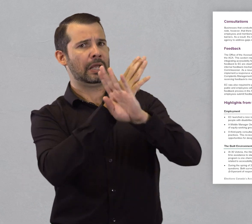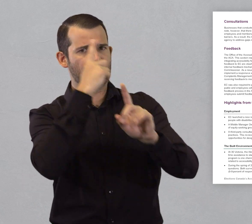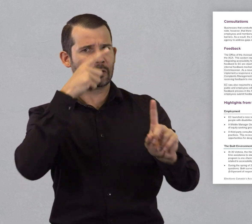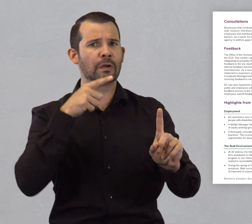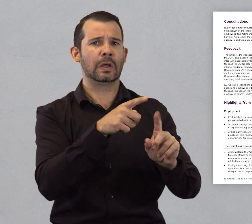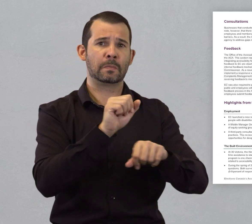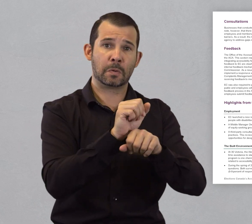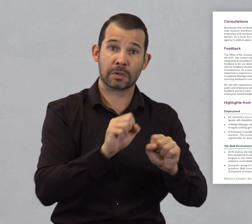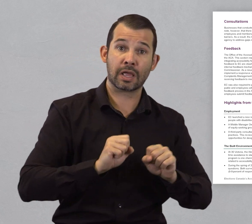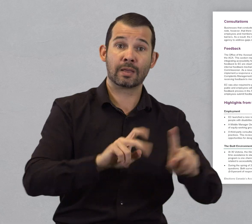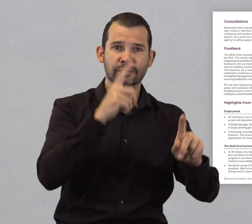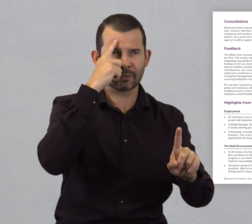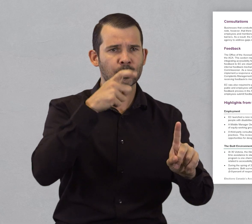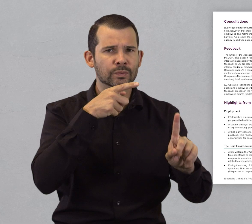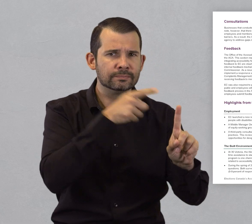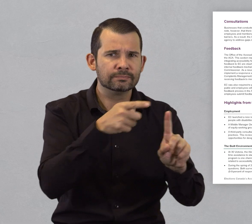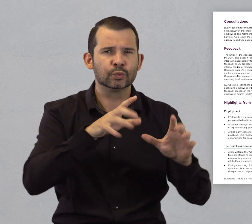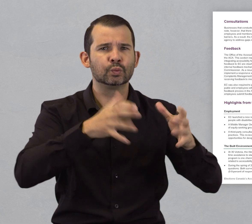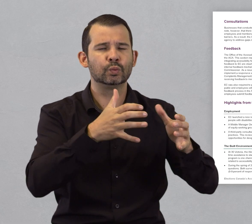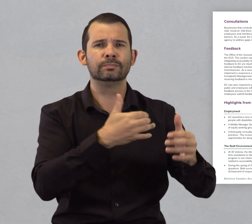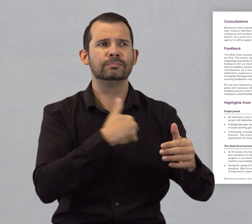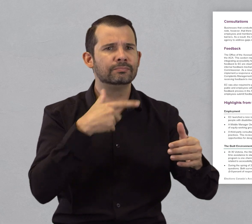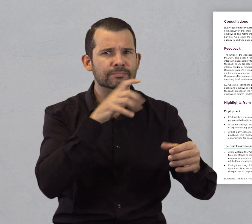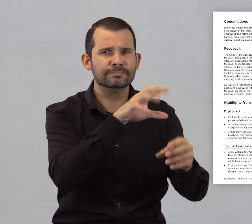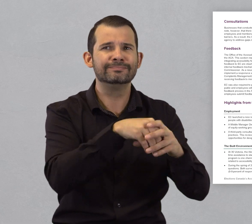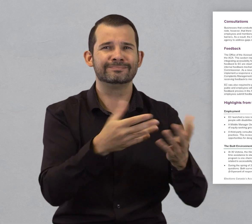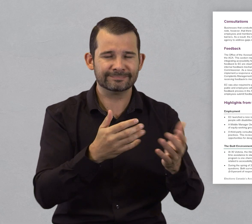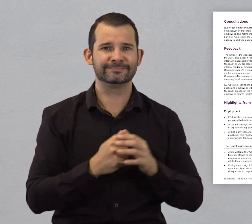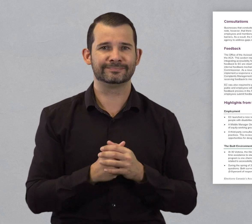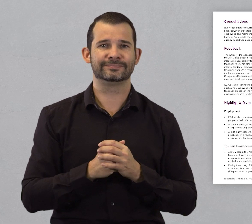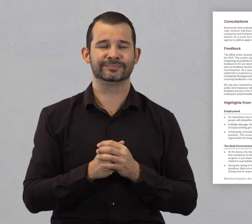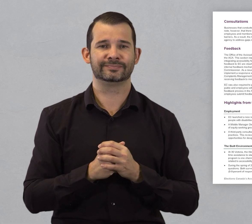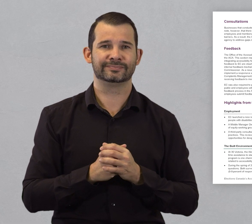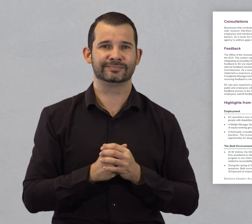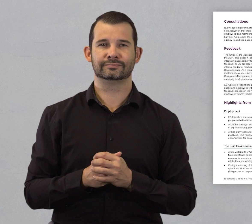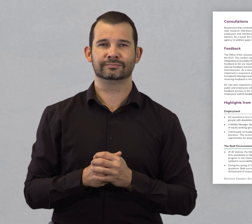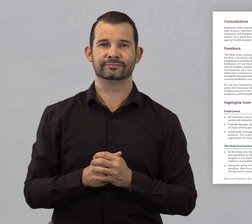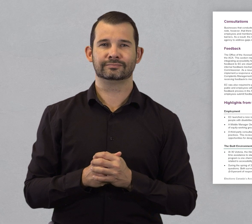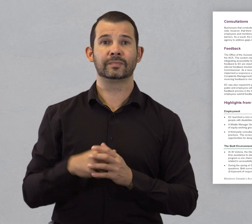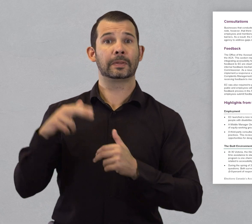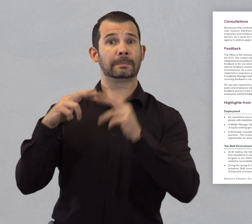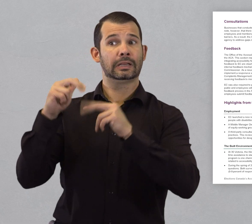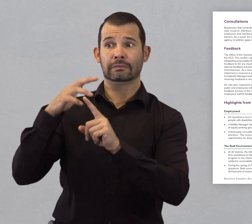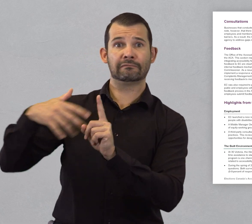to employment opportunities for designated group members. The Built Environment